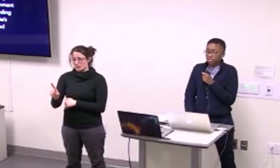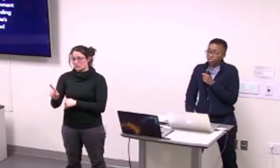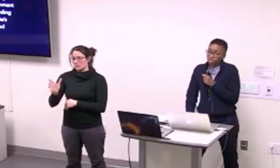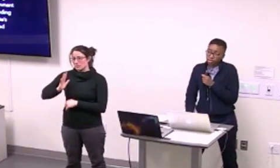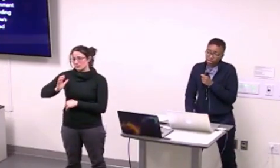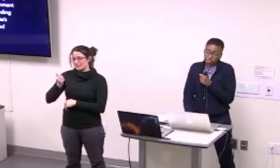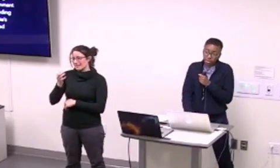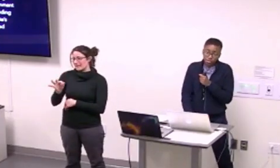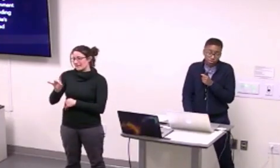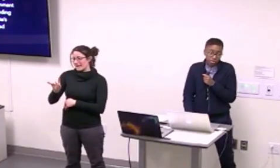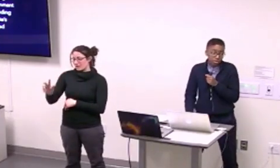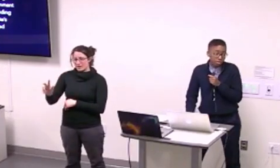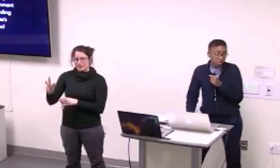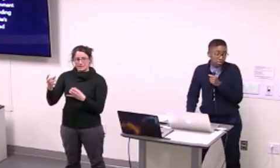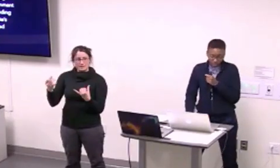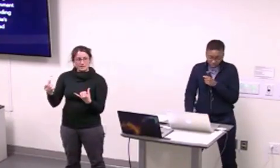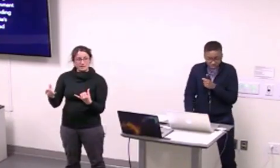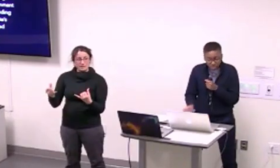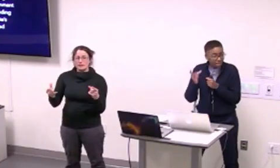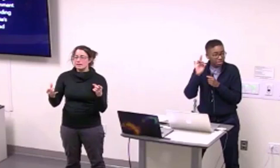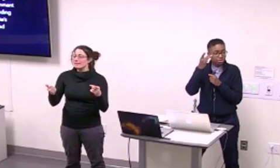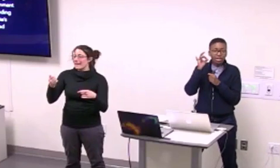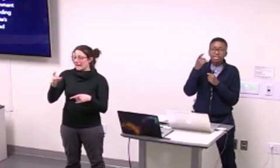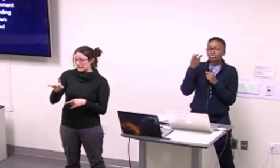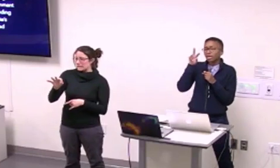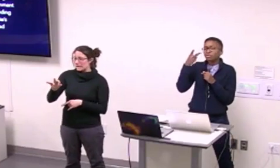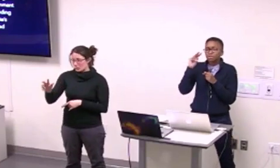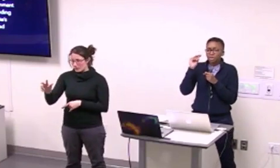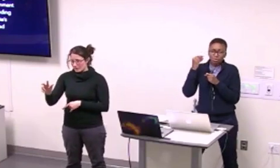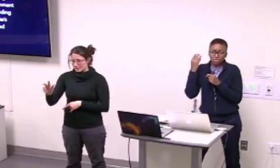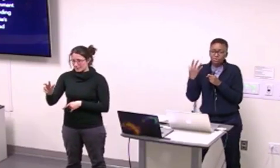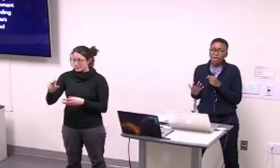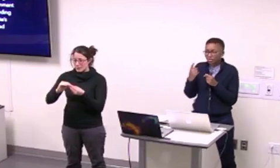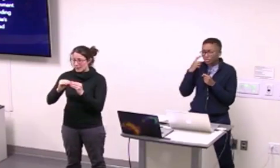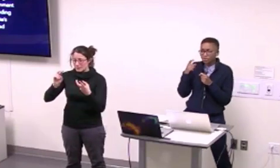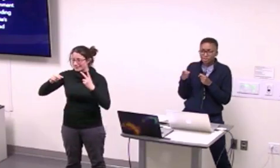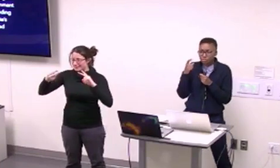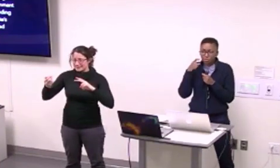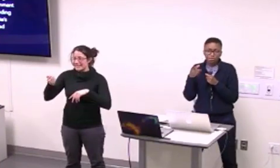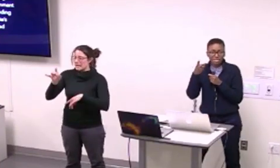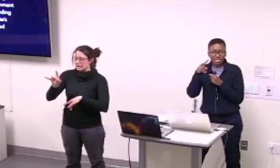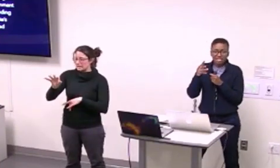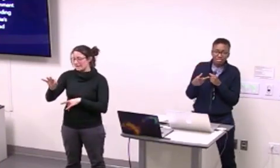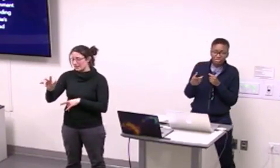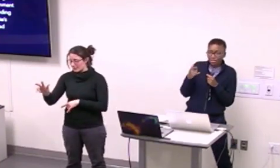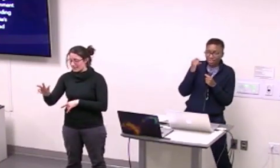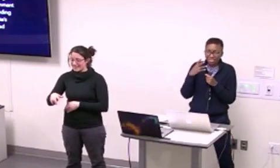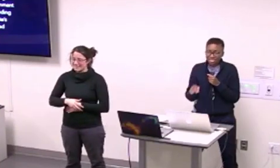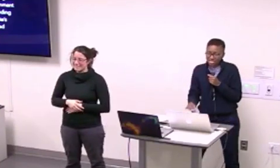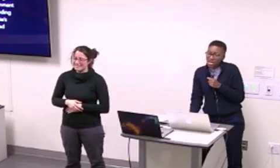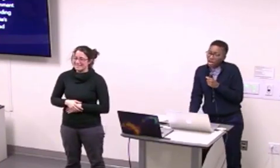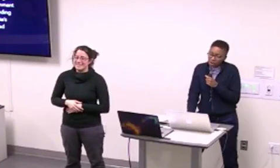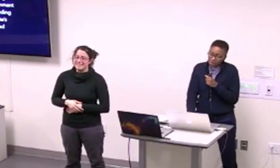and it's now 10-- , 1893. I, I put numbers. If you haven't noticed, I've probably been saying that for a lot of things.